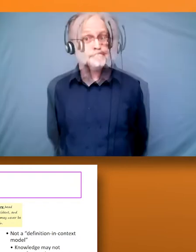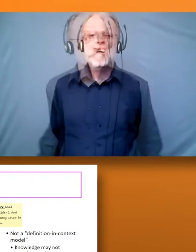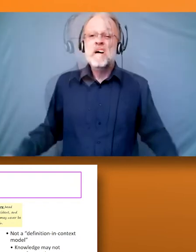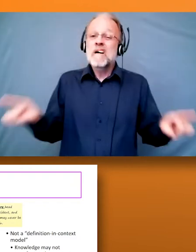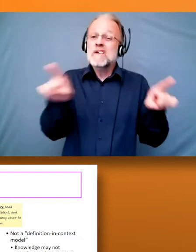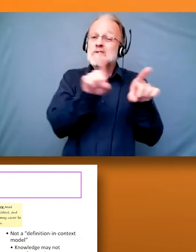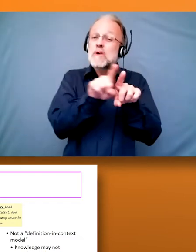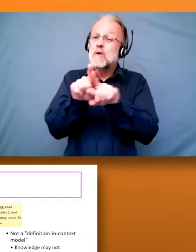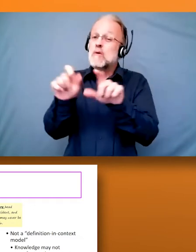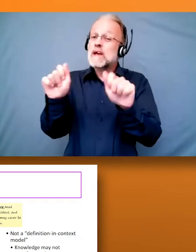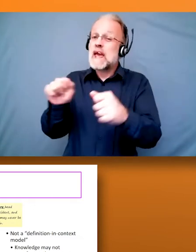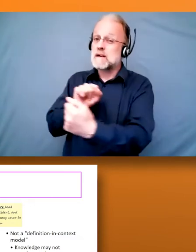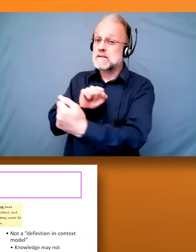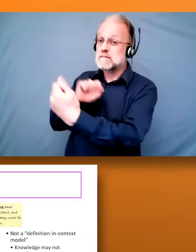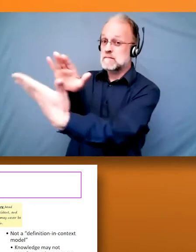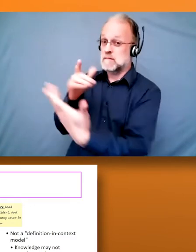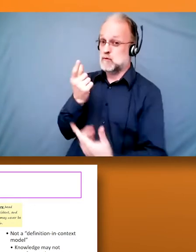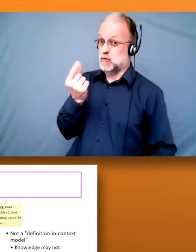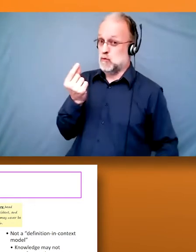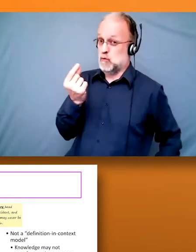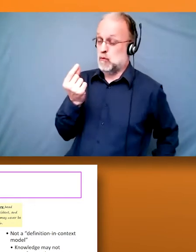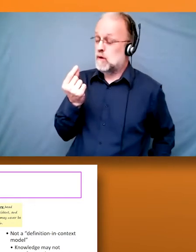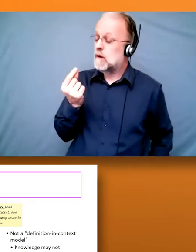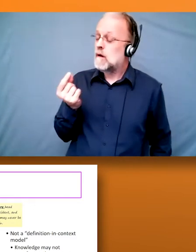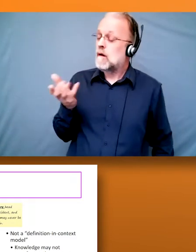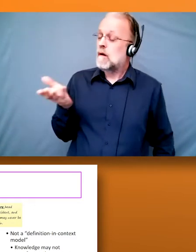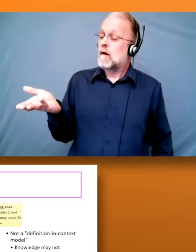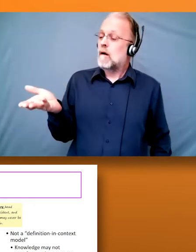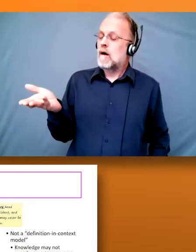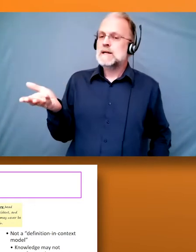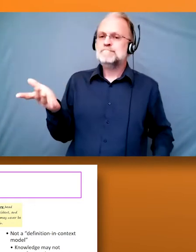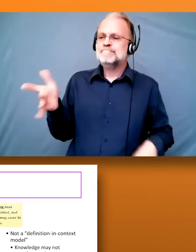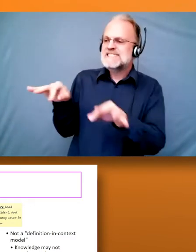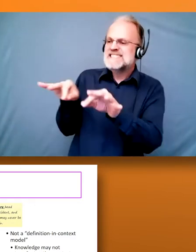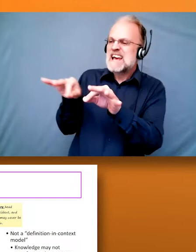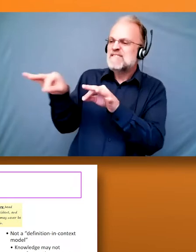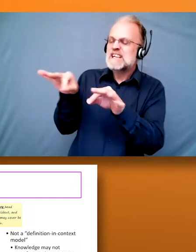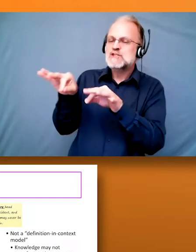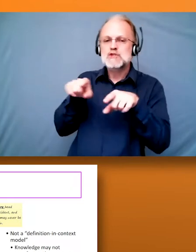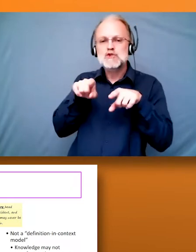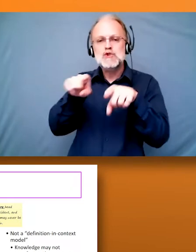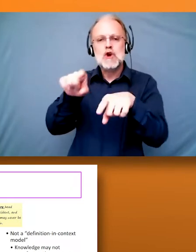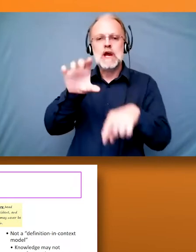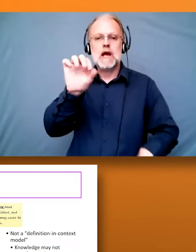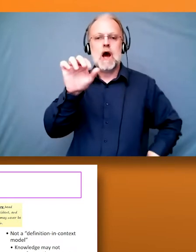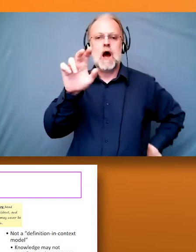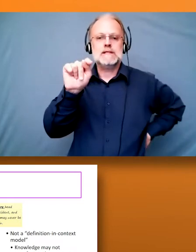Another thing we can do is give kind of definitions in context.